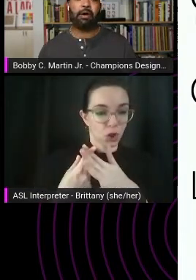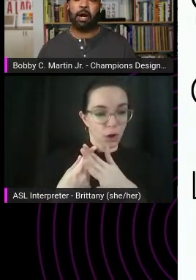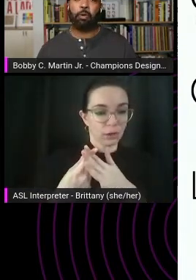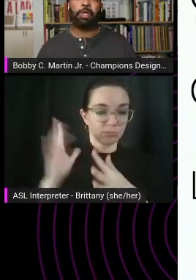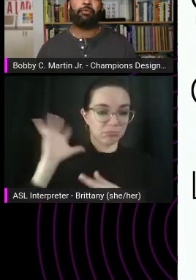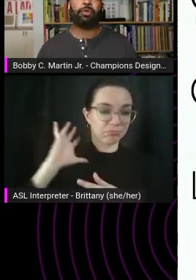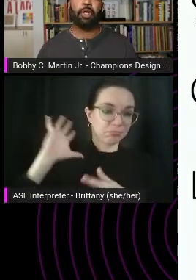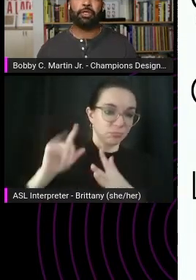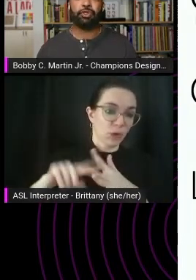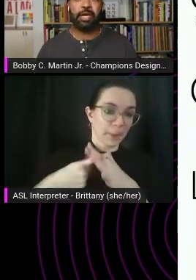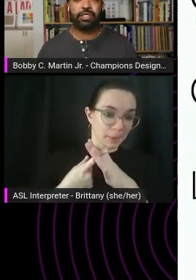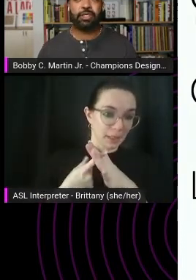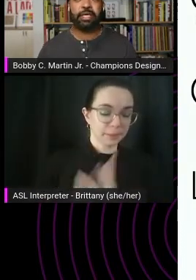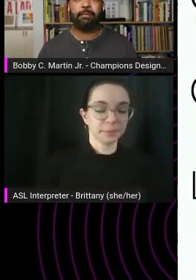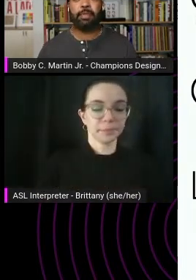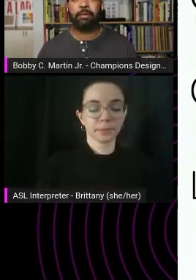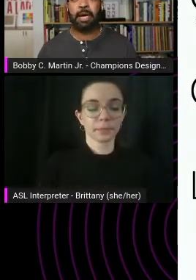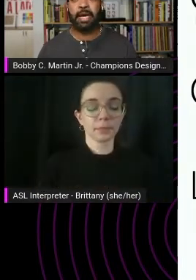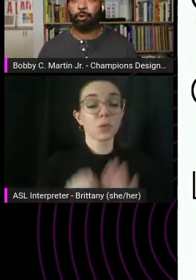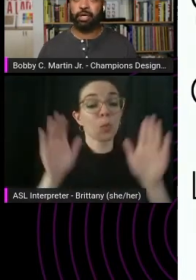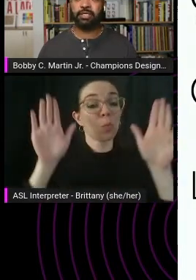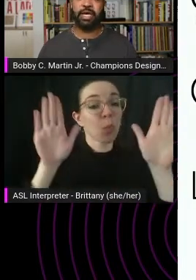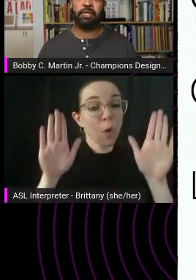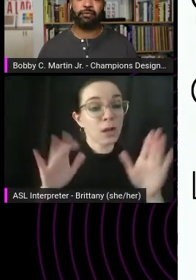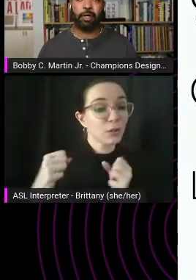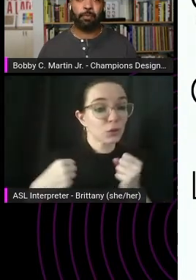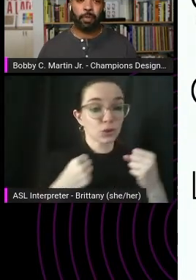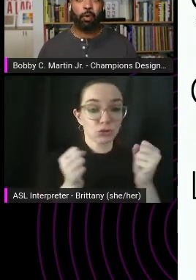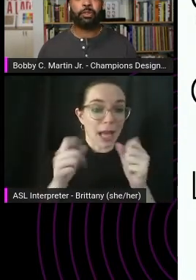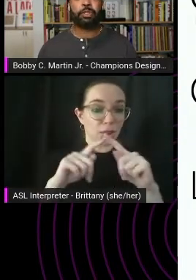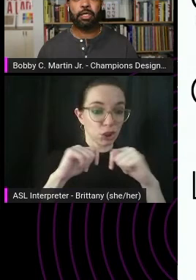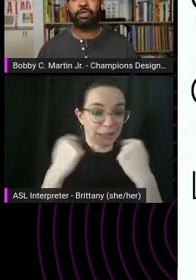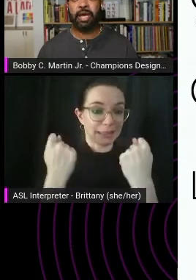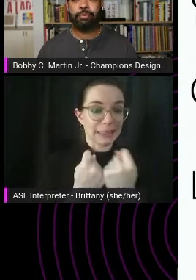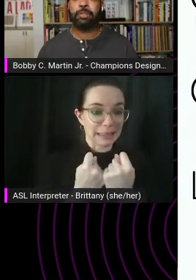Now, our wonderful strategy team, led by Karina Sandoval, was also able